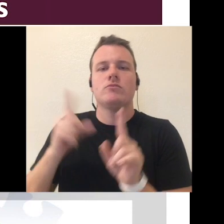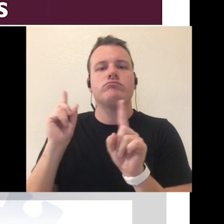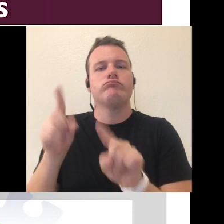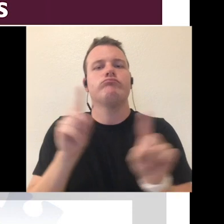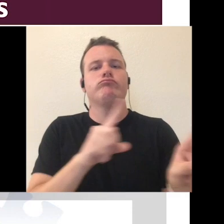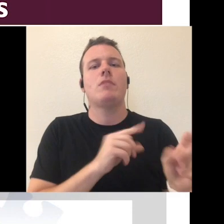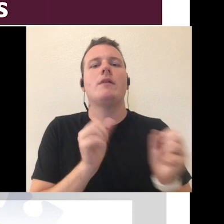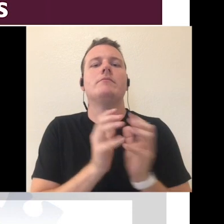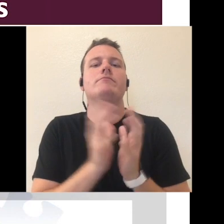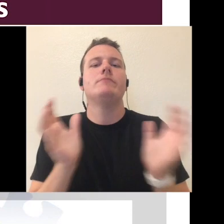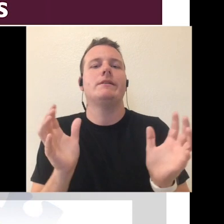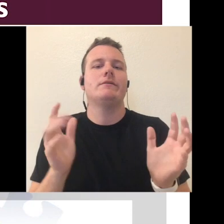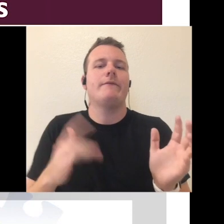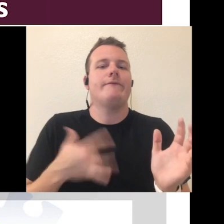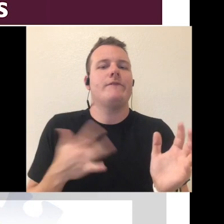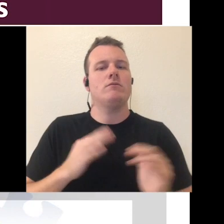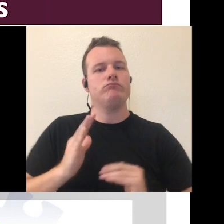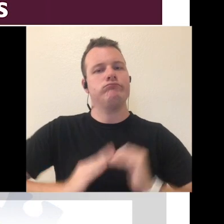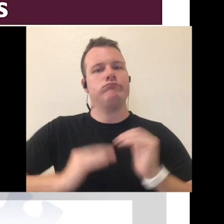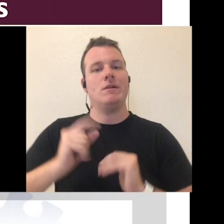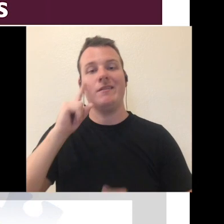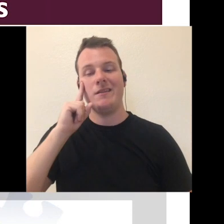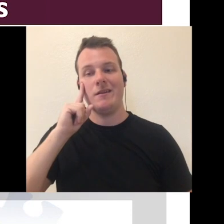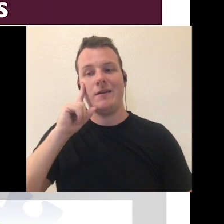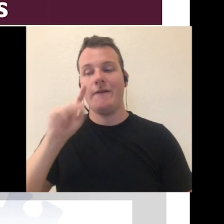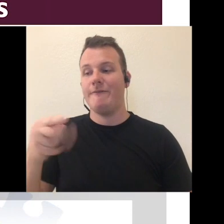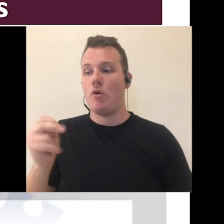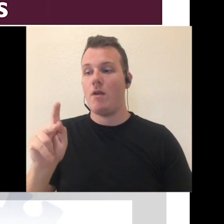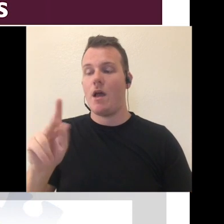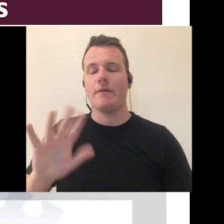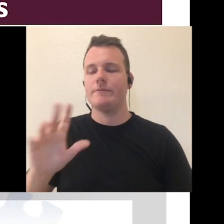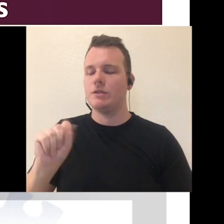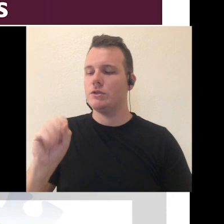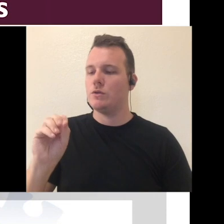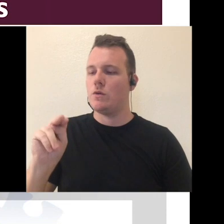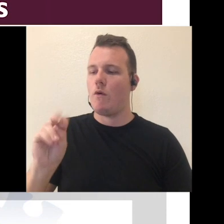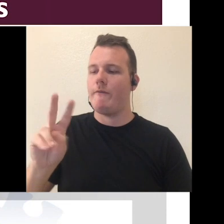to as many as I felt comfortable with. I think probably Phonak, or I mean the